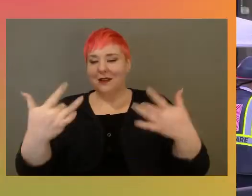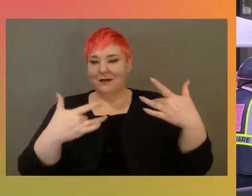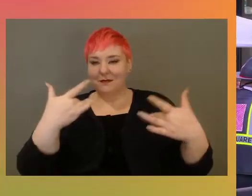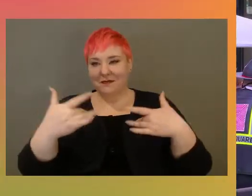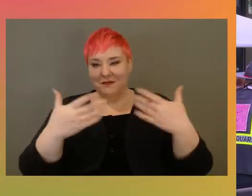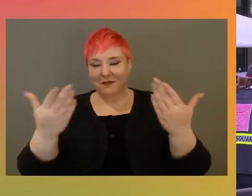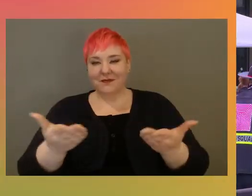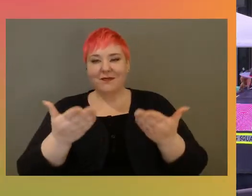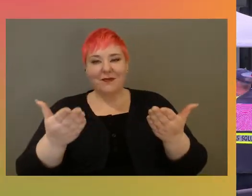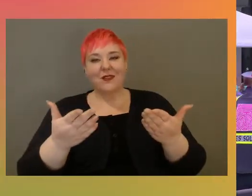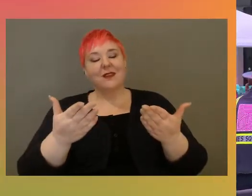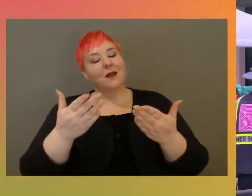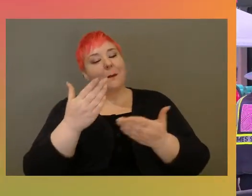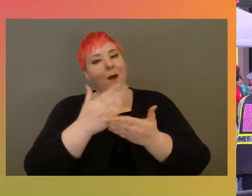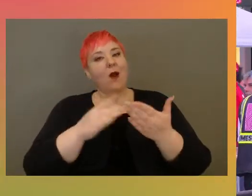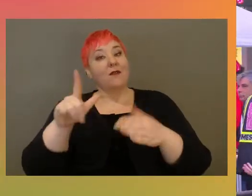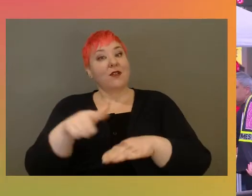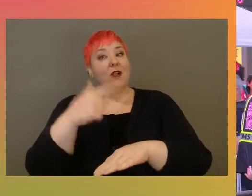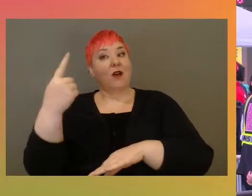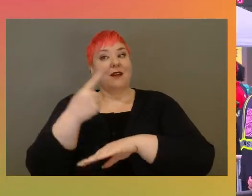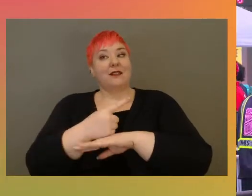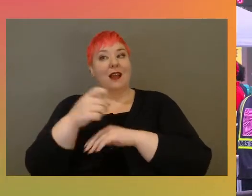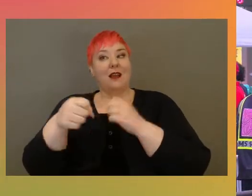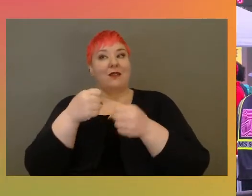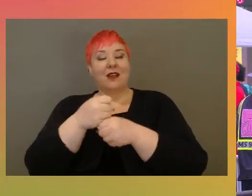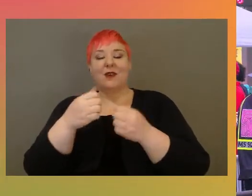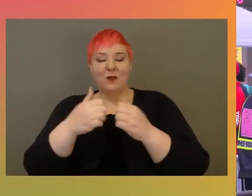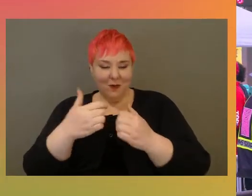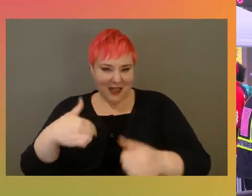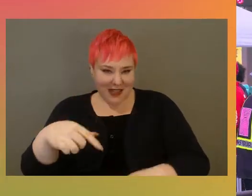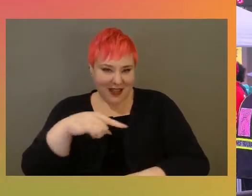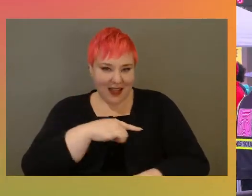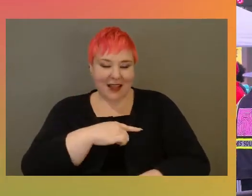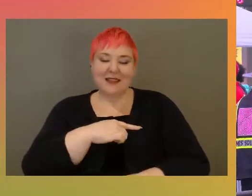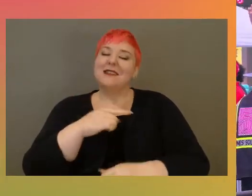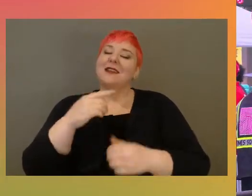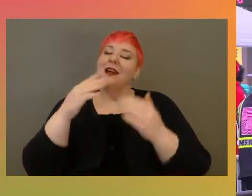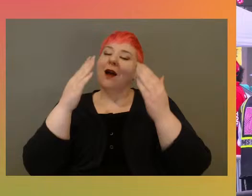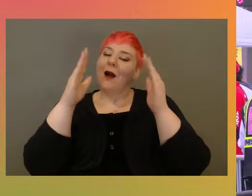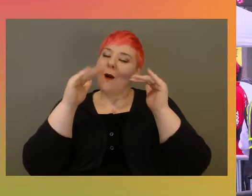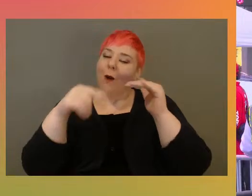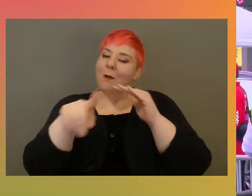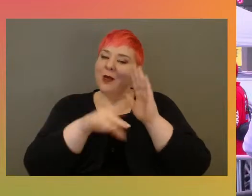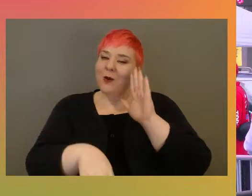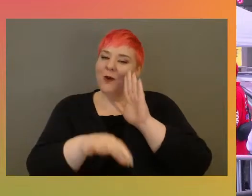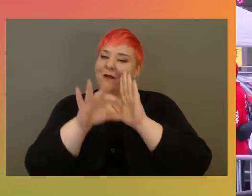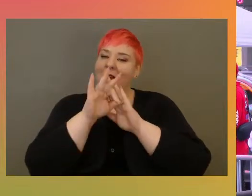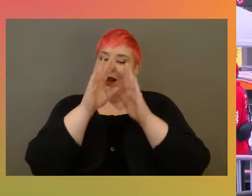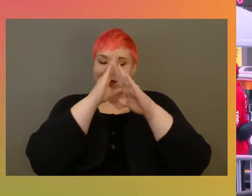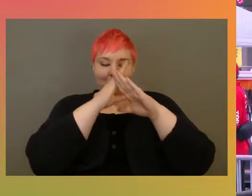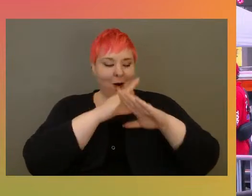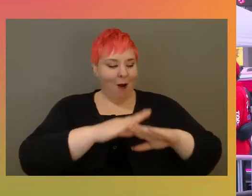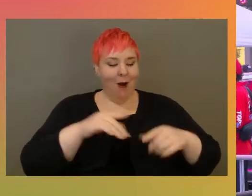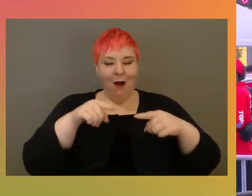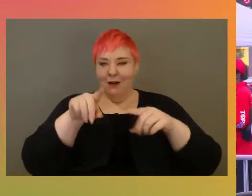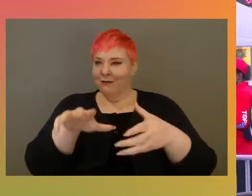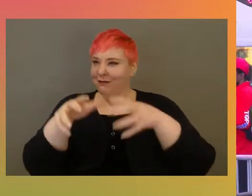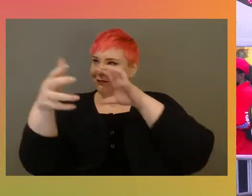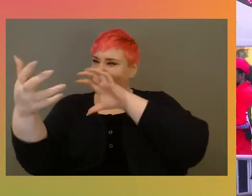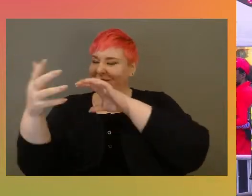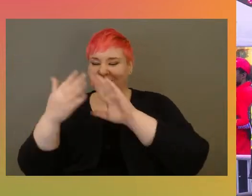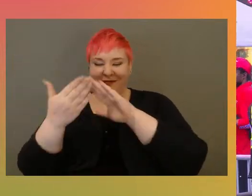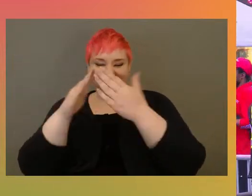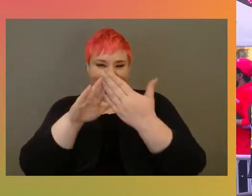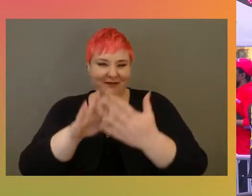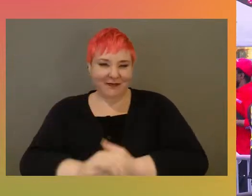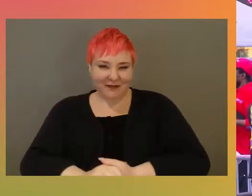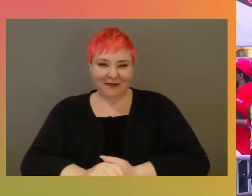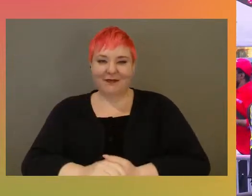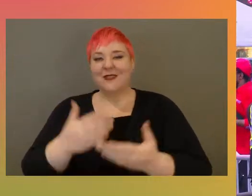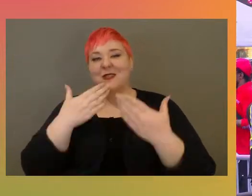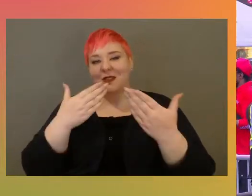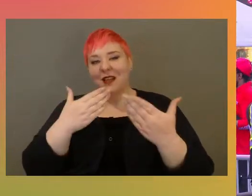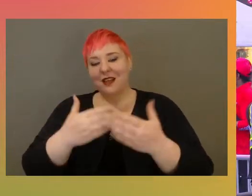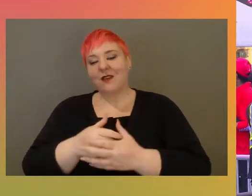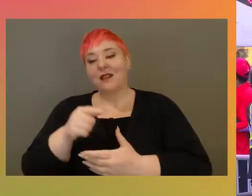WILL HAPPY SUMMER SOLSTICE AND